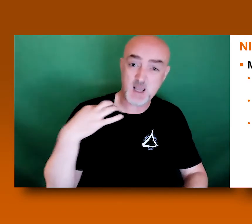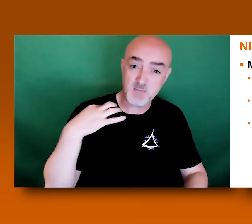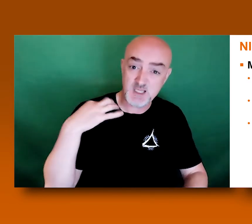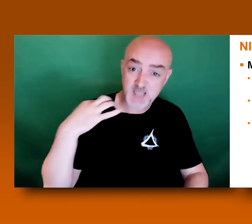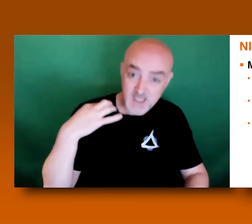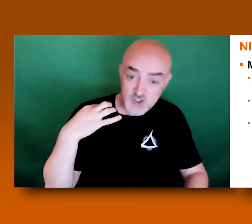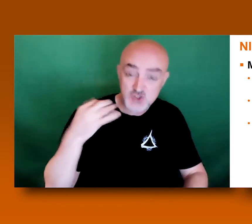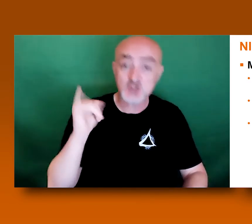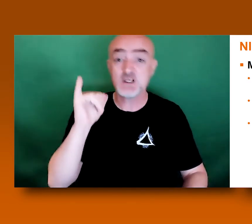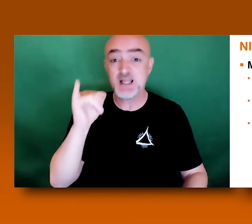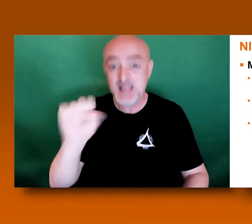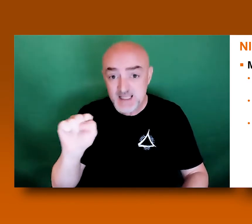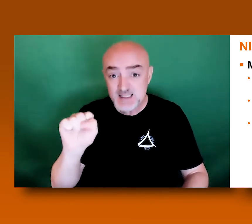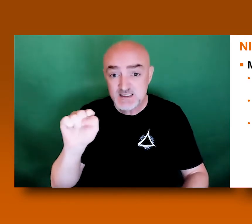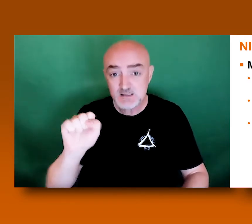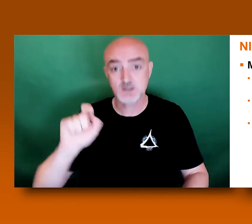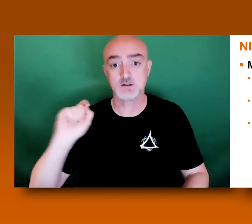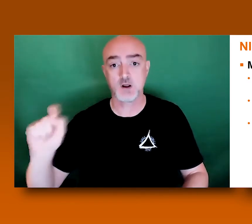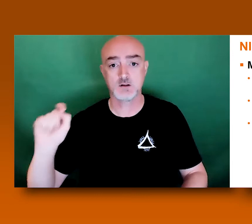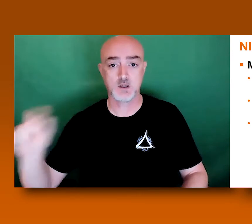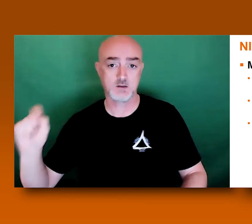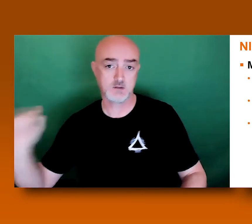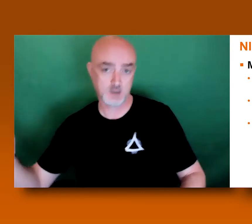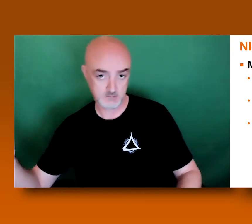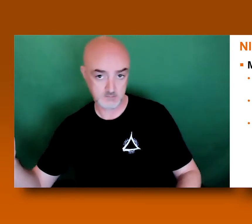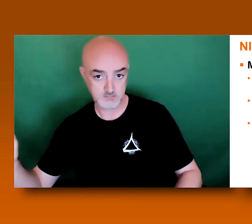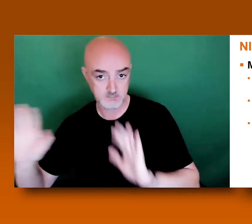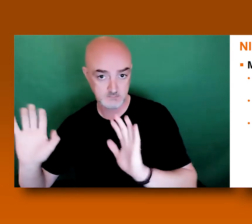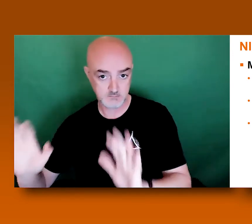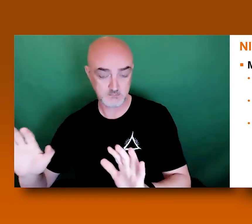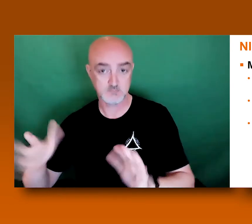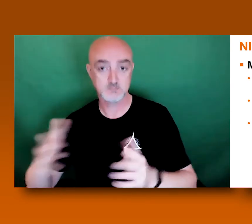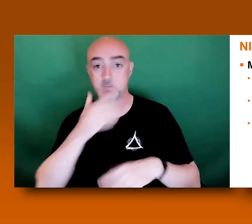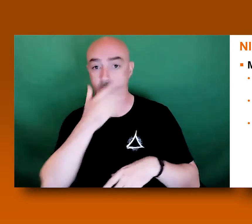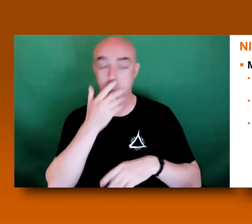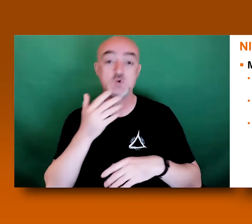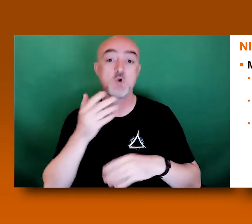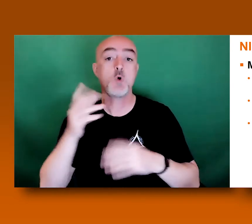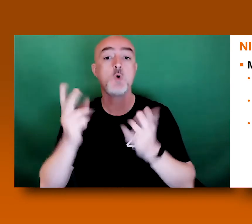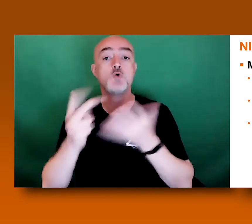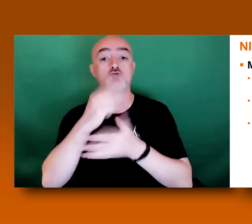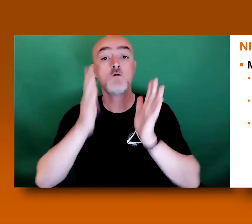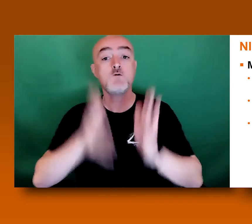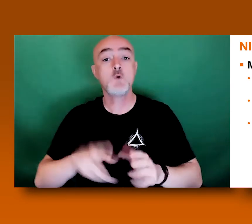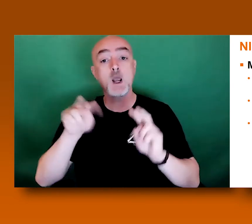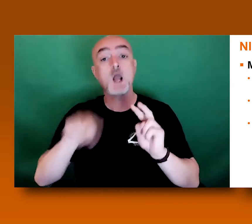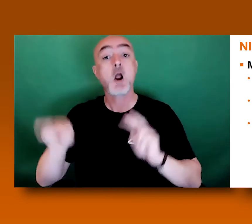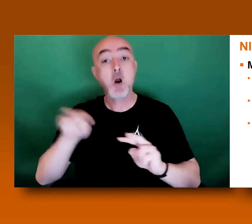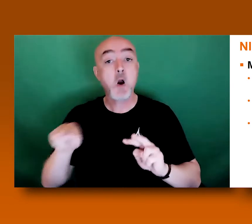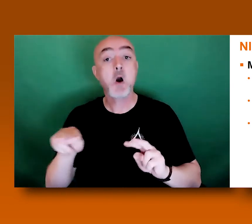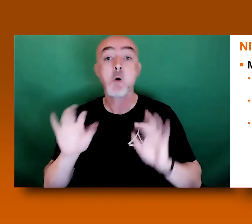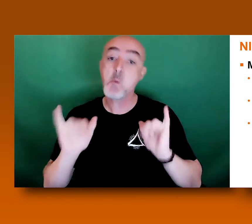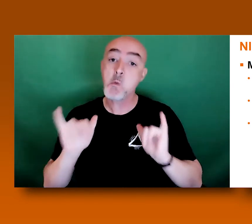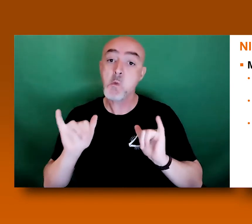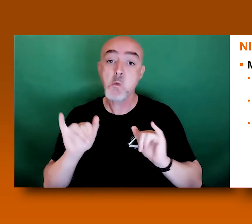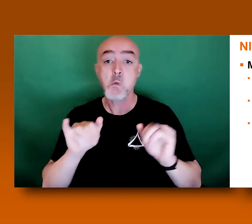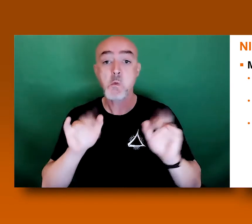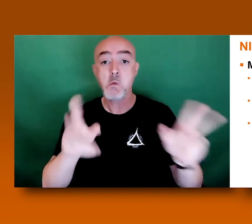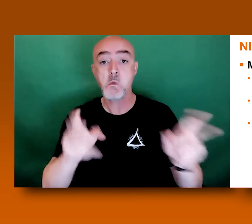The innovation in this application is you fill in the blanks, and the reviewer can, as they're going through,